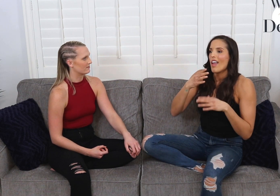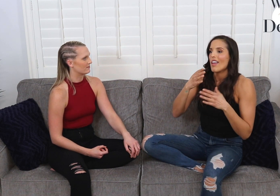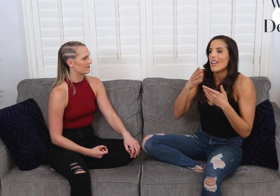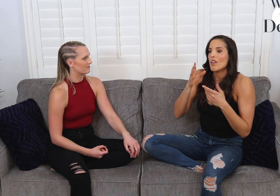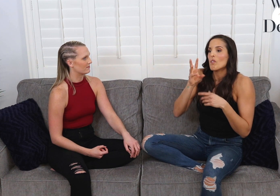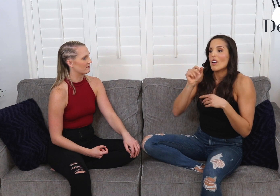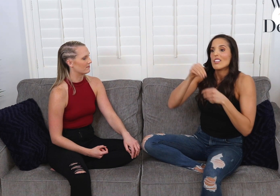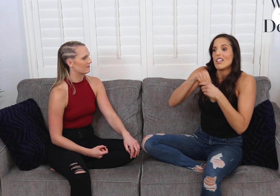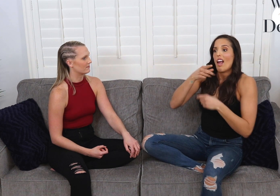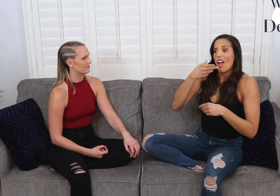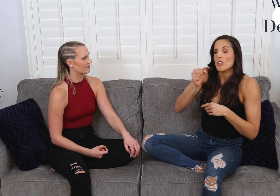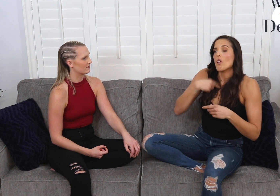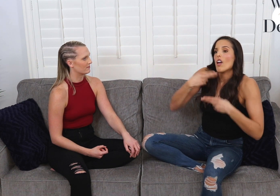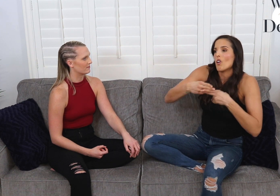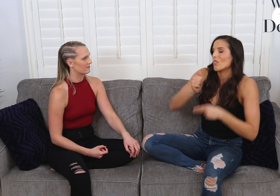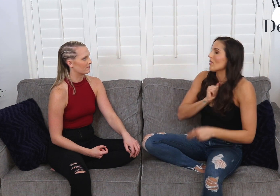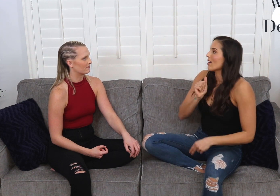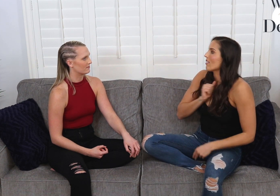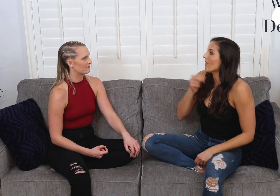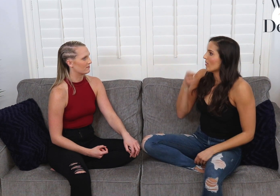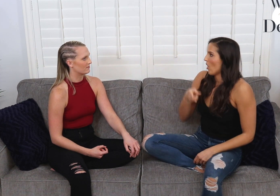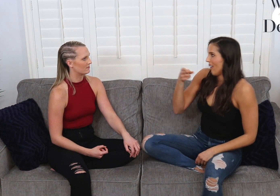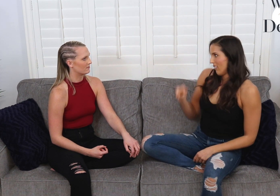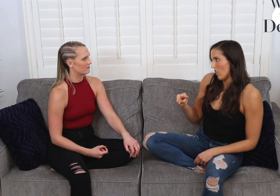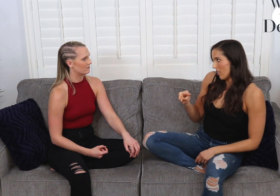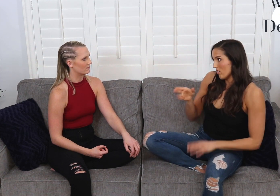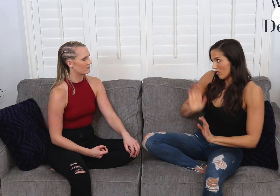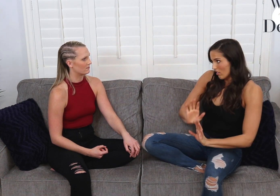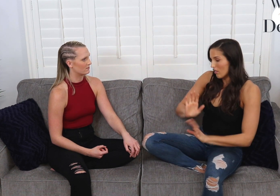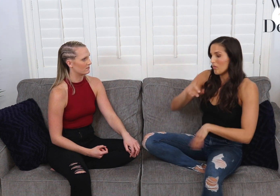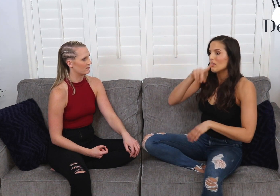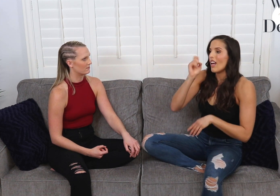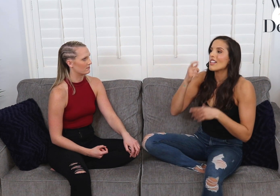when I was in high school, I labeled myself hard of hearing